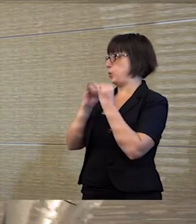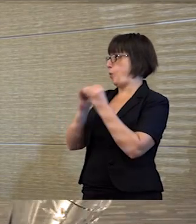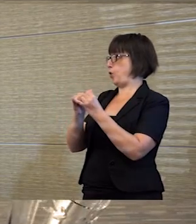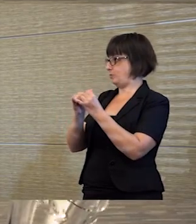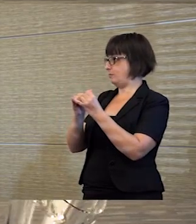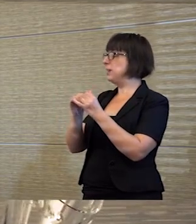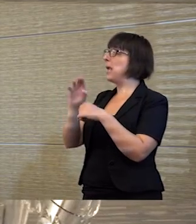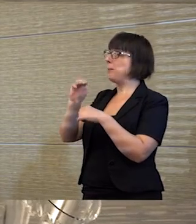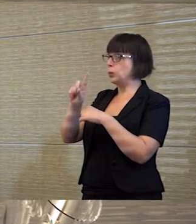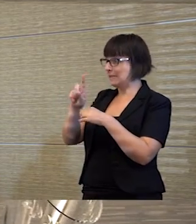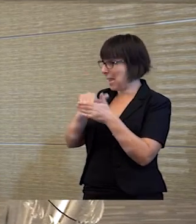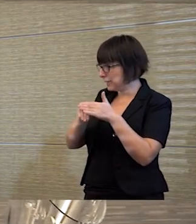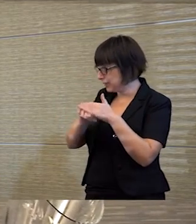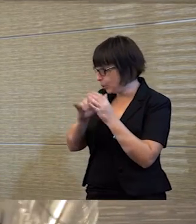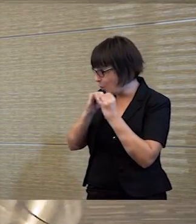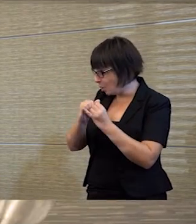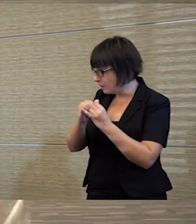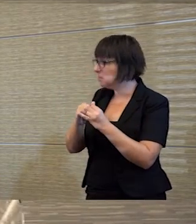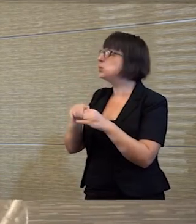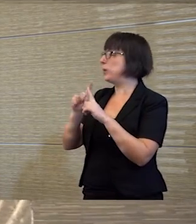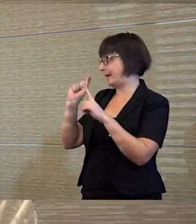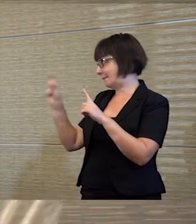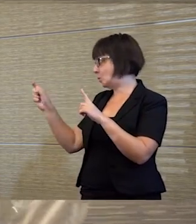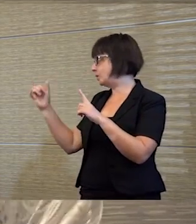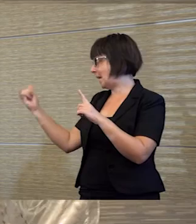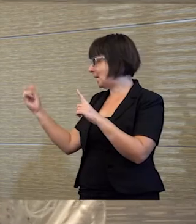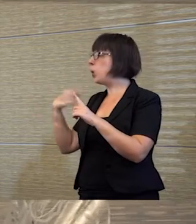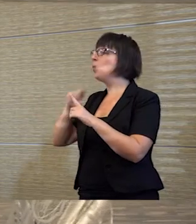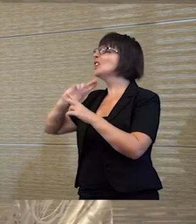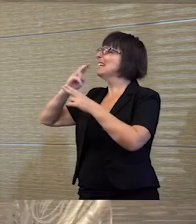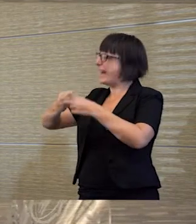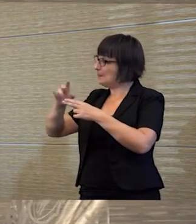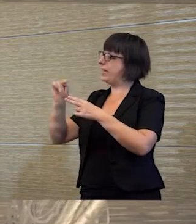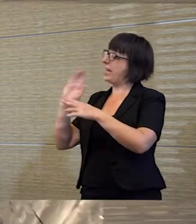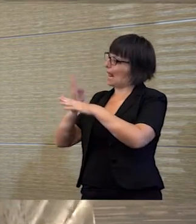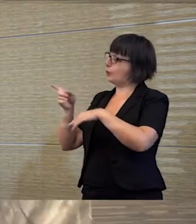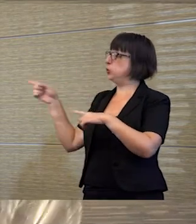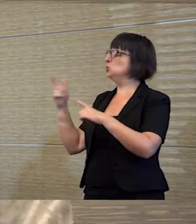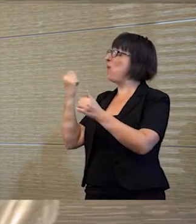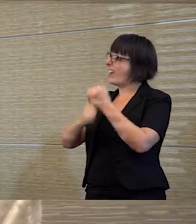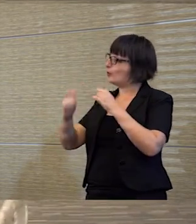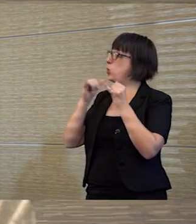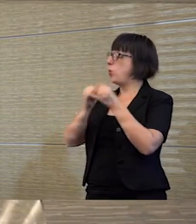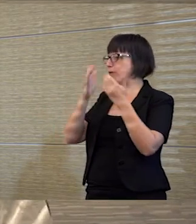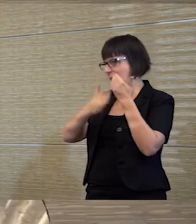just the M.O.D. Access award that we're giving you today. We're naming the award after you, so every award that we give from here on